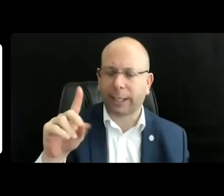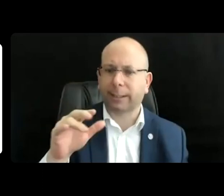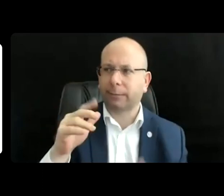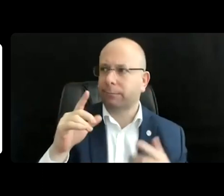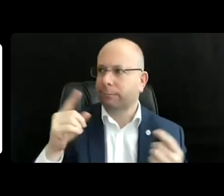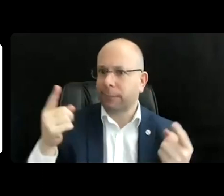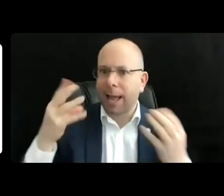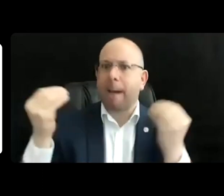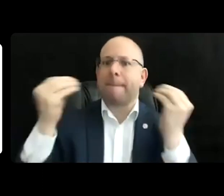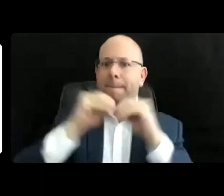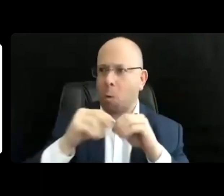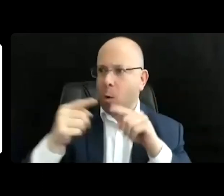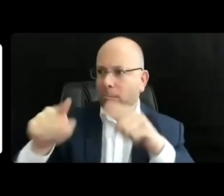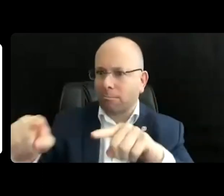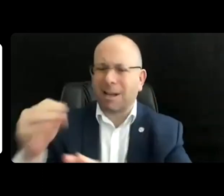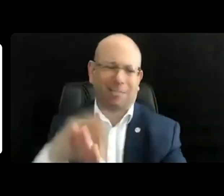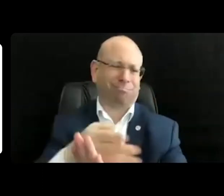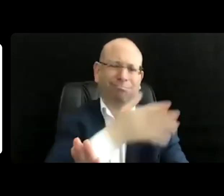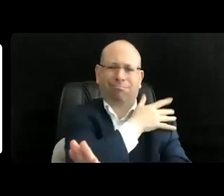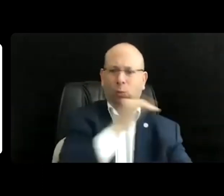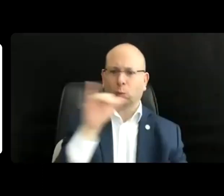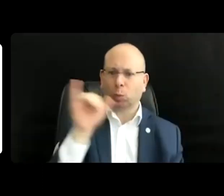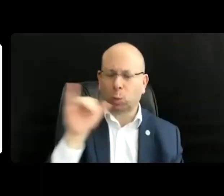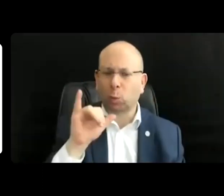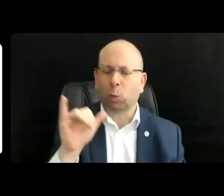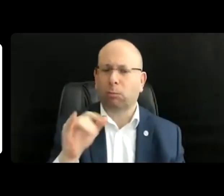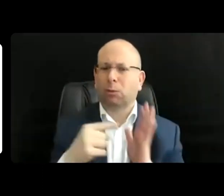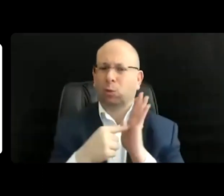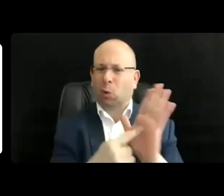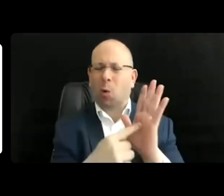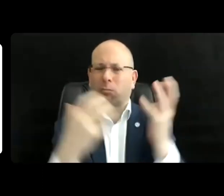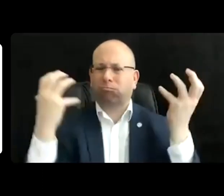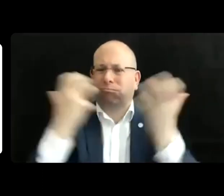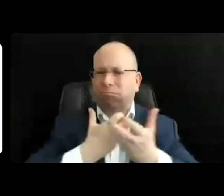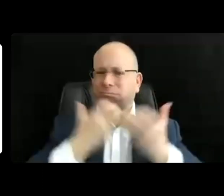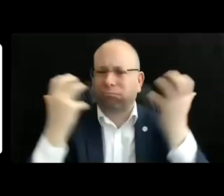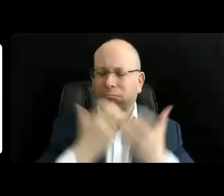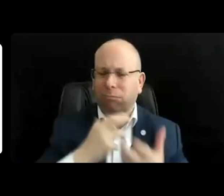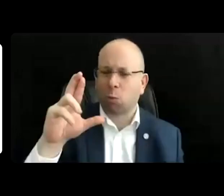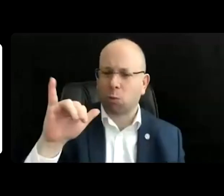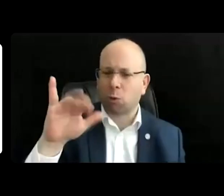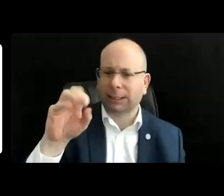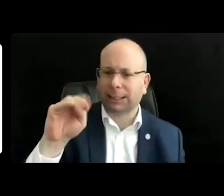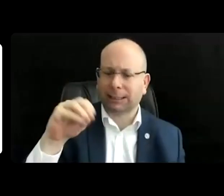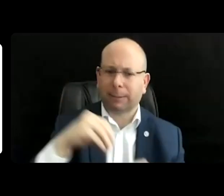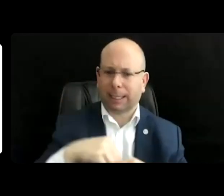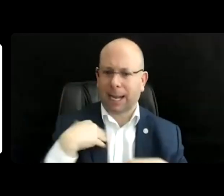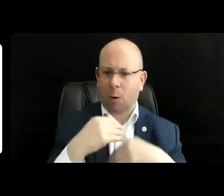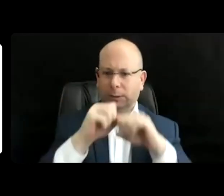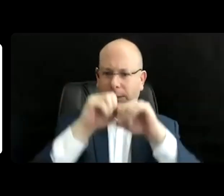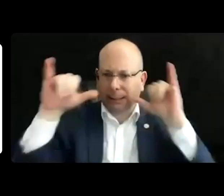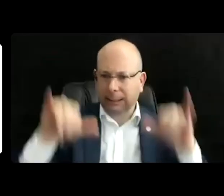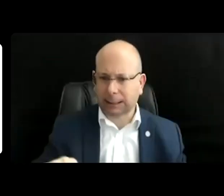Matter, the death of George Floyd, and again, many other horrendous incidents that have